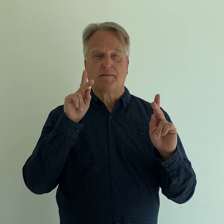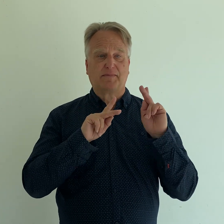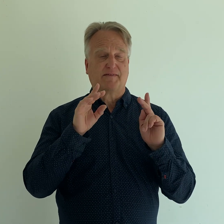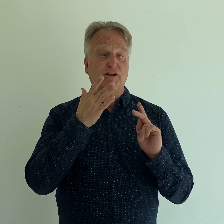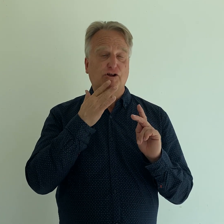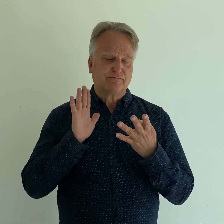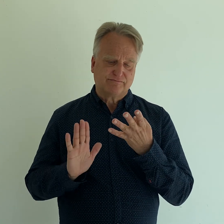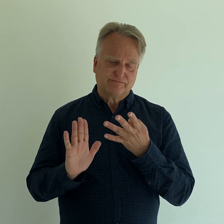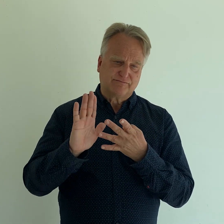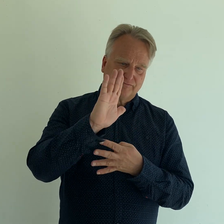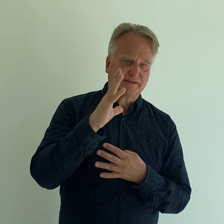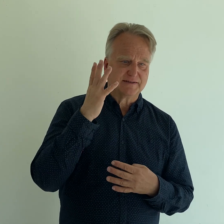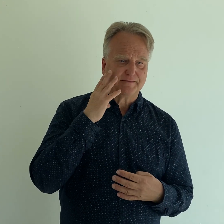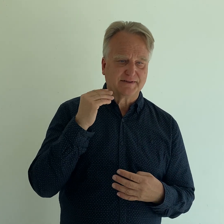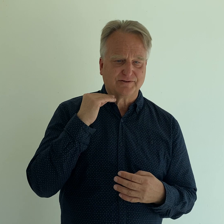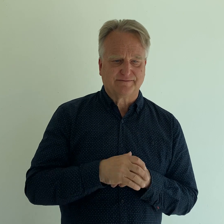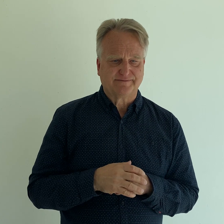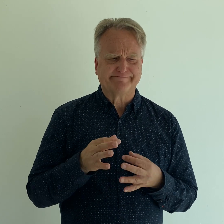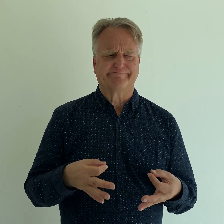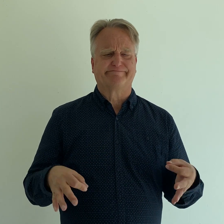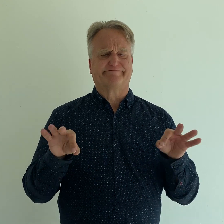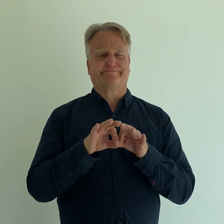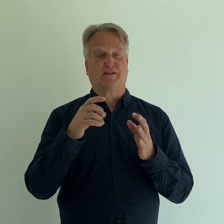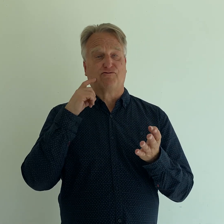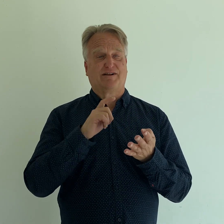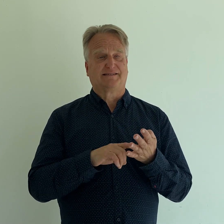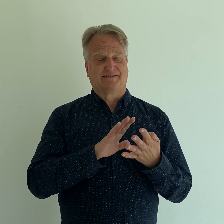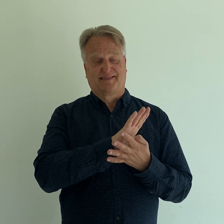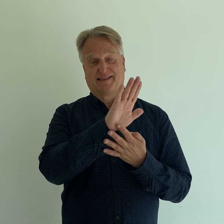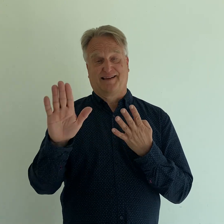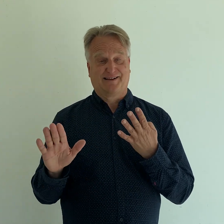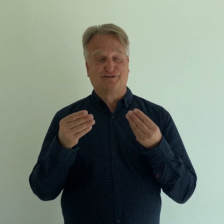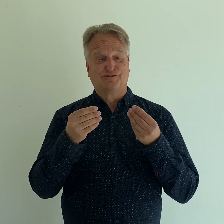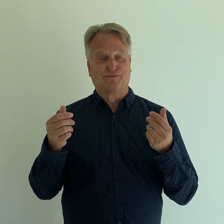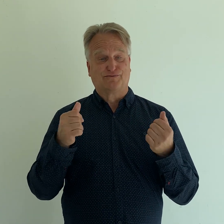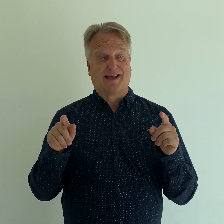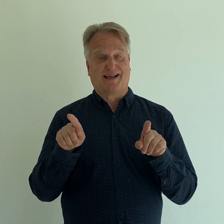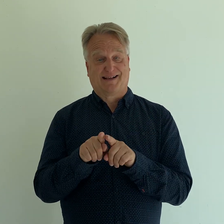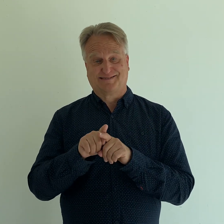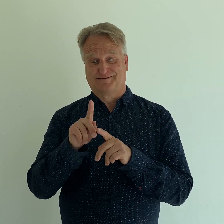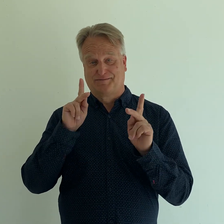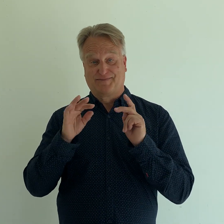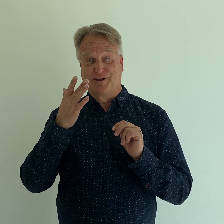as Deaf people of color for this chapter. It is important to note their solutions for effective living as